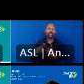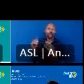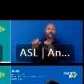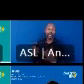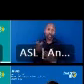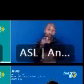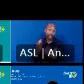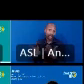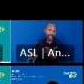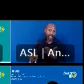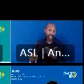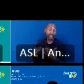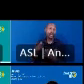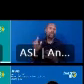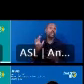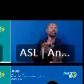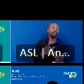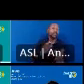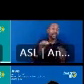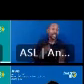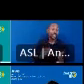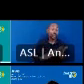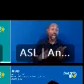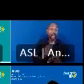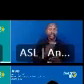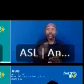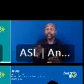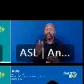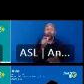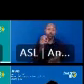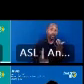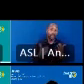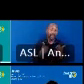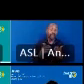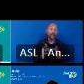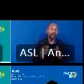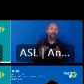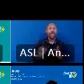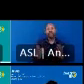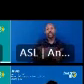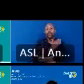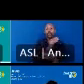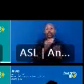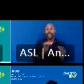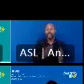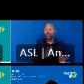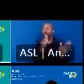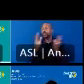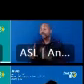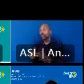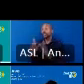We've reached out to teachers colleges who might have a network of new teachers. We've reached out to departments at the Department of Education.